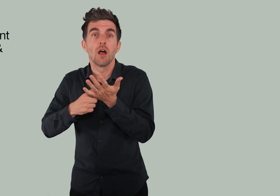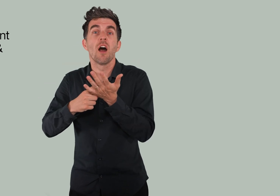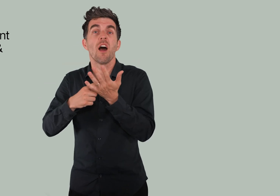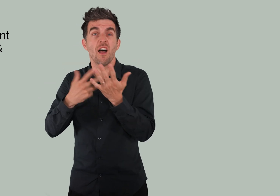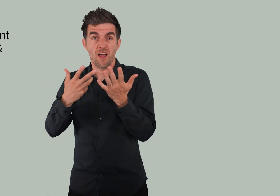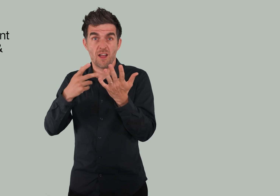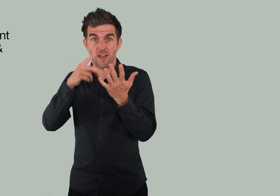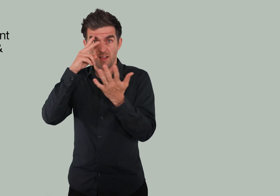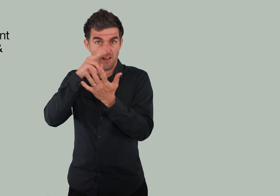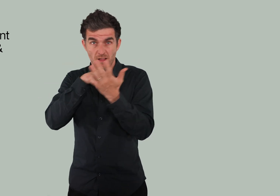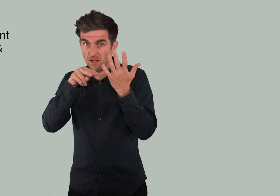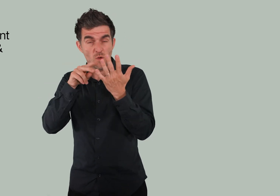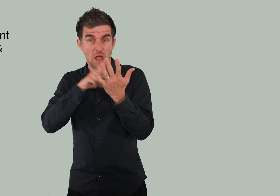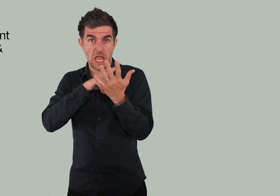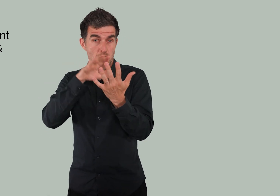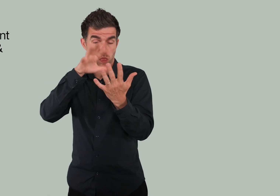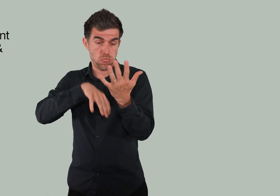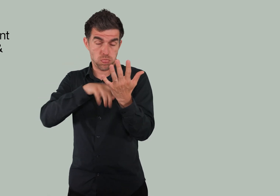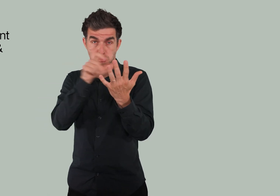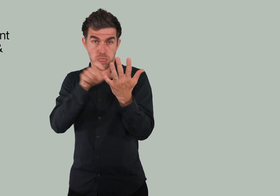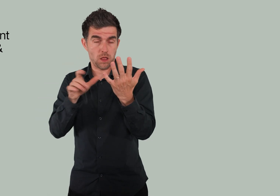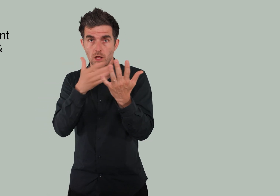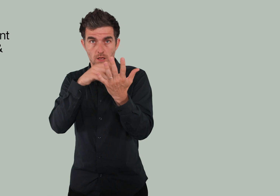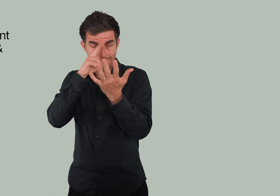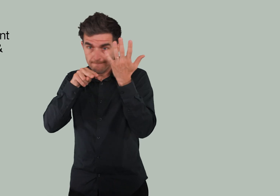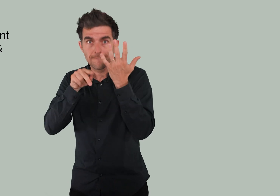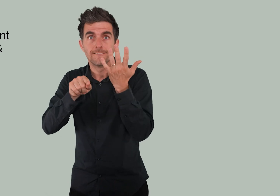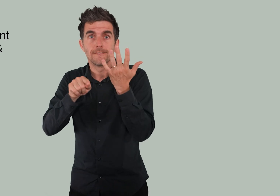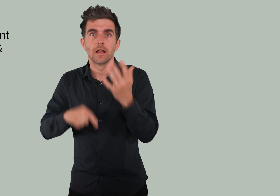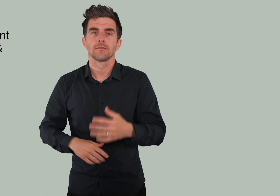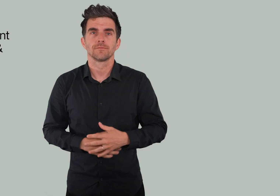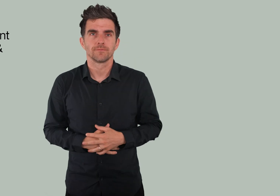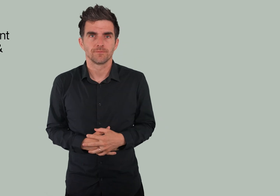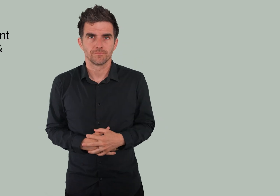or because it is seen as too long and wordy.